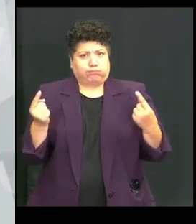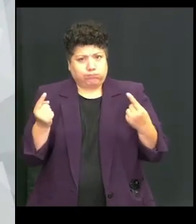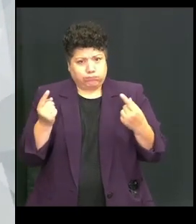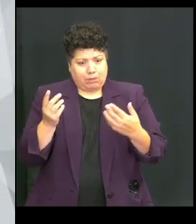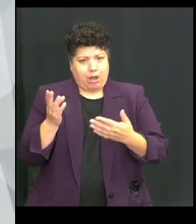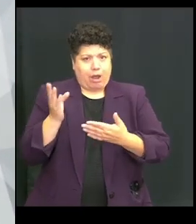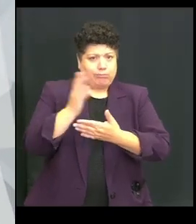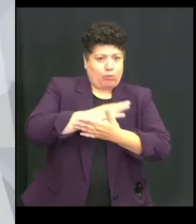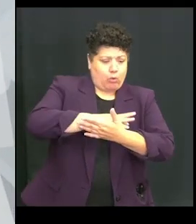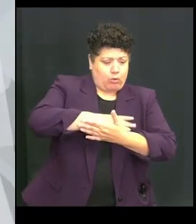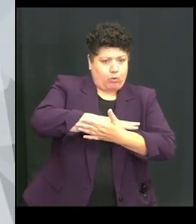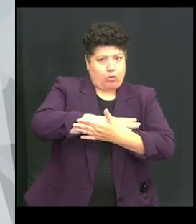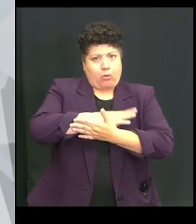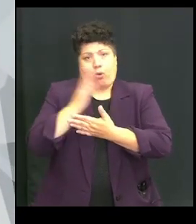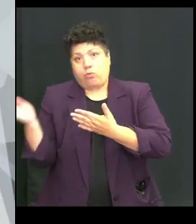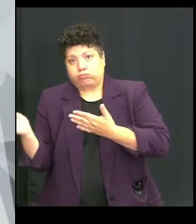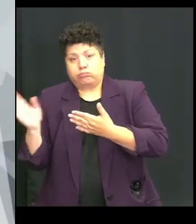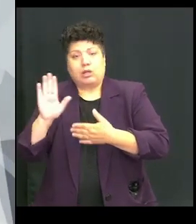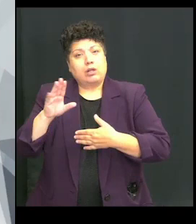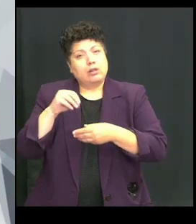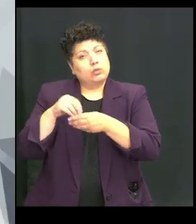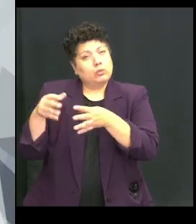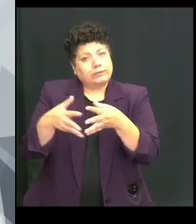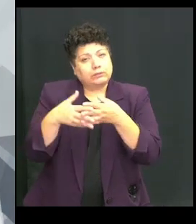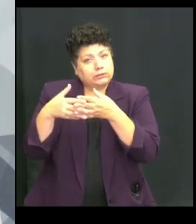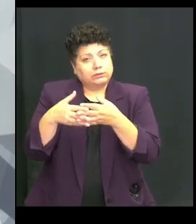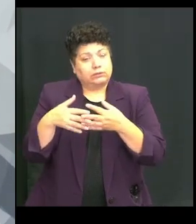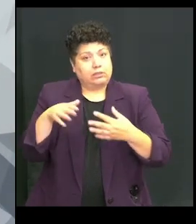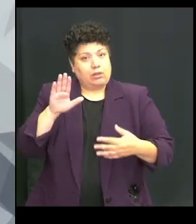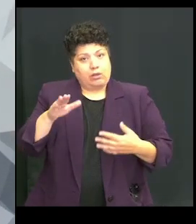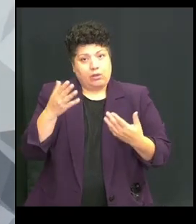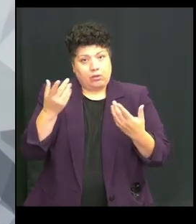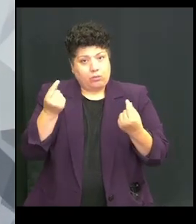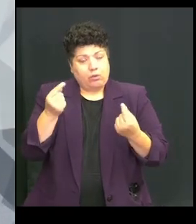that actually affects the perception of political conflict in Canada,